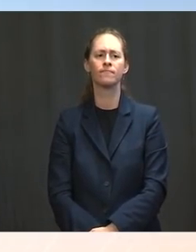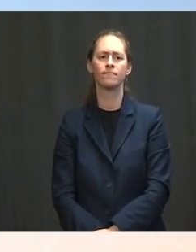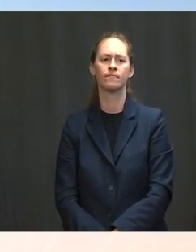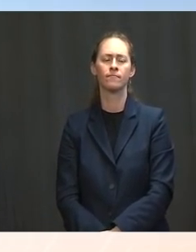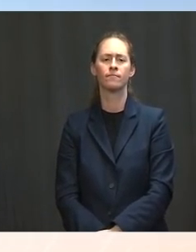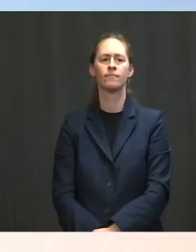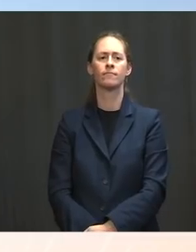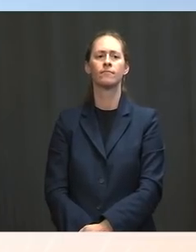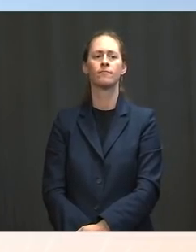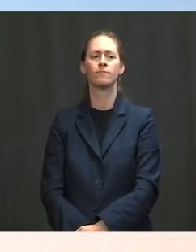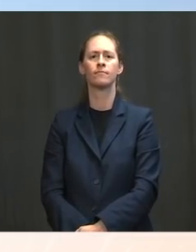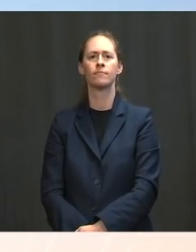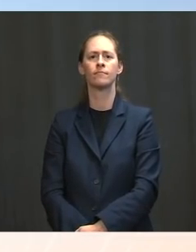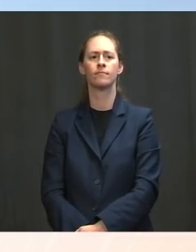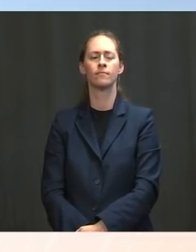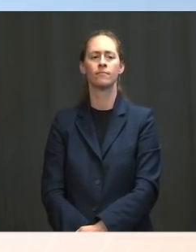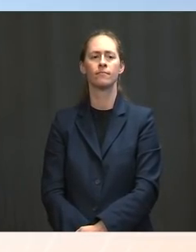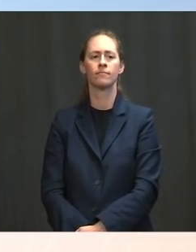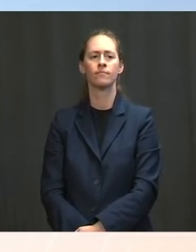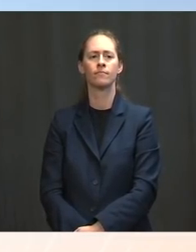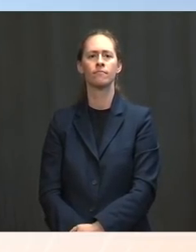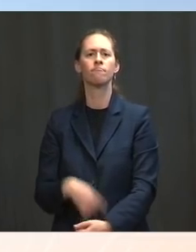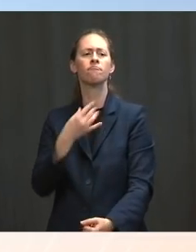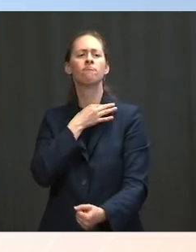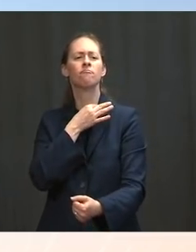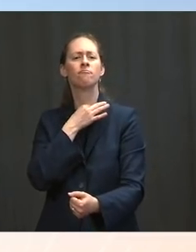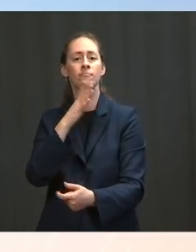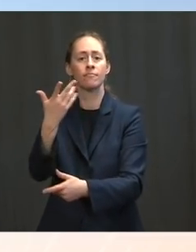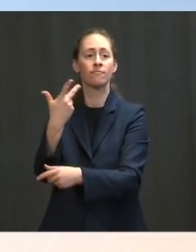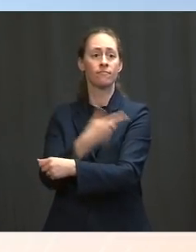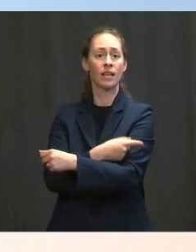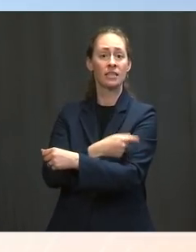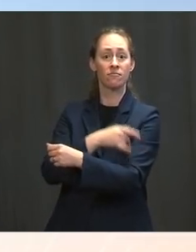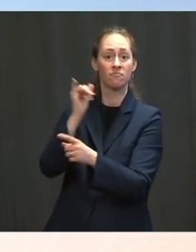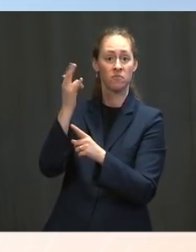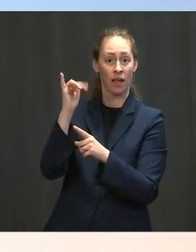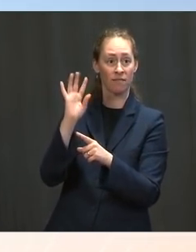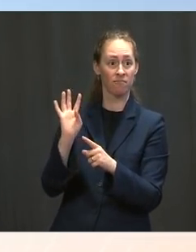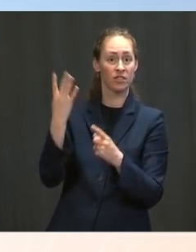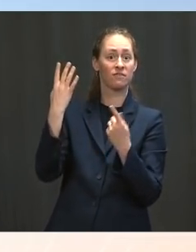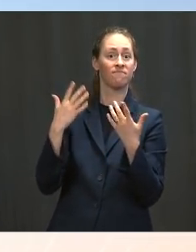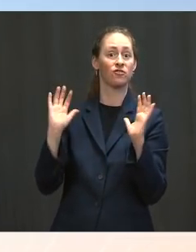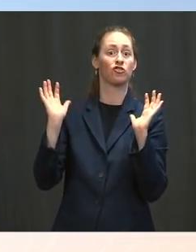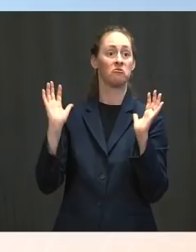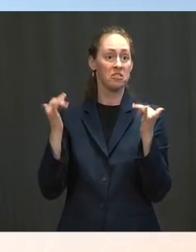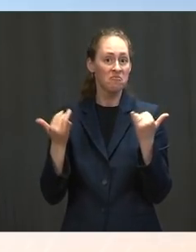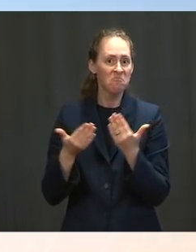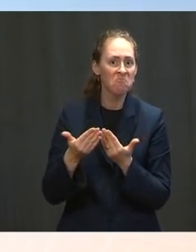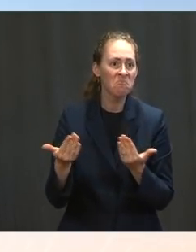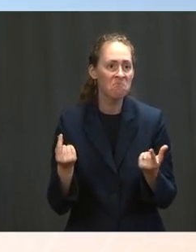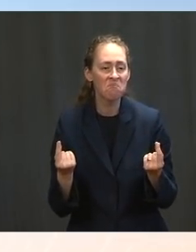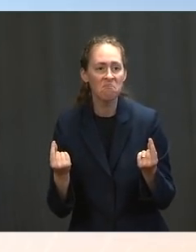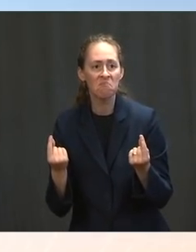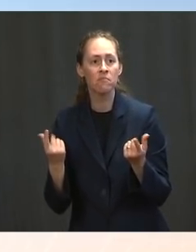Ms. Psaki: Yeah. The Press: -- after the July 4th holiday. Will we hear from the President today a new date that is the next target date